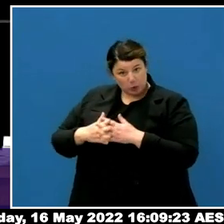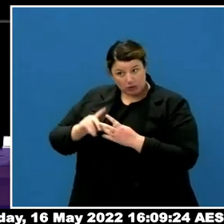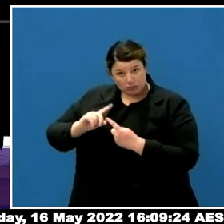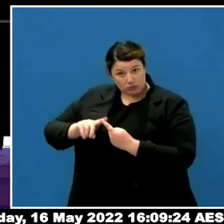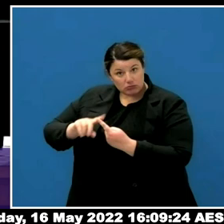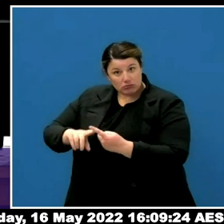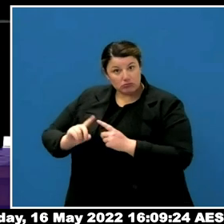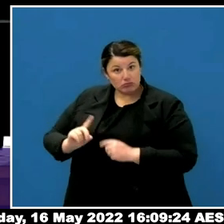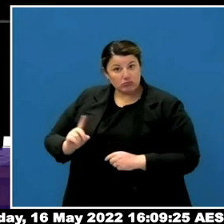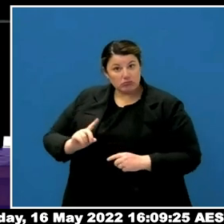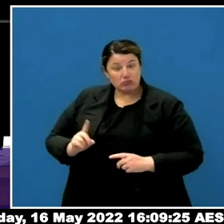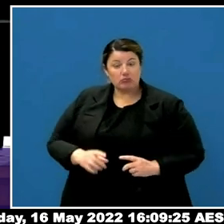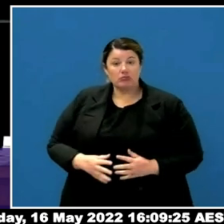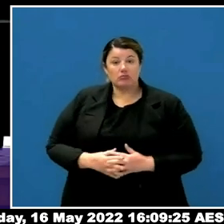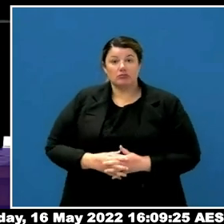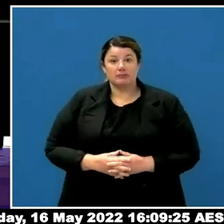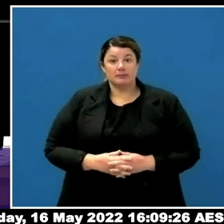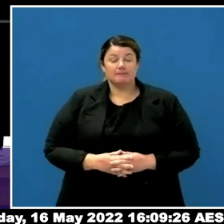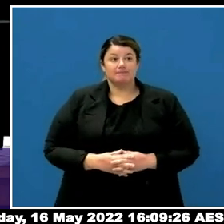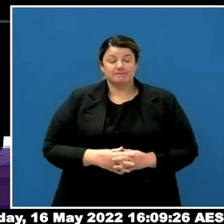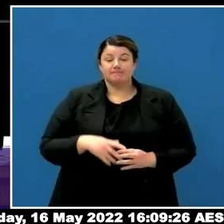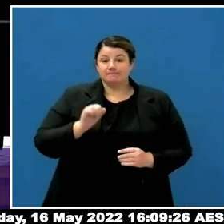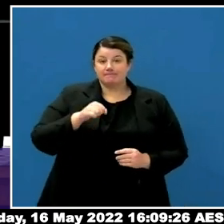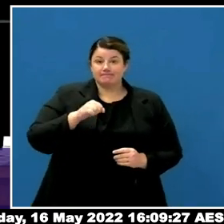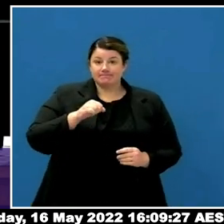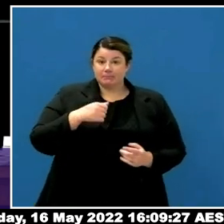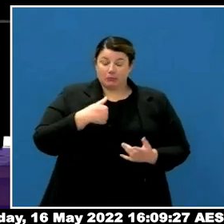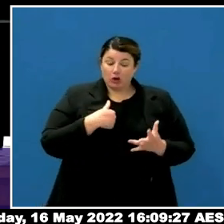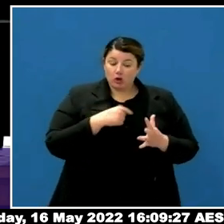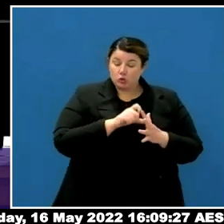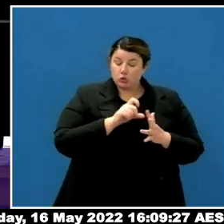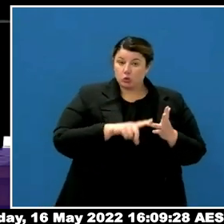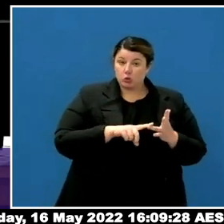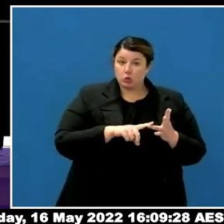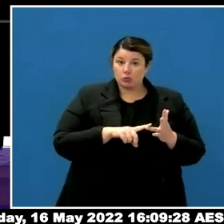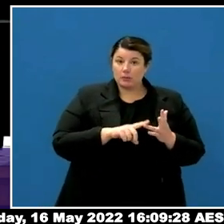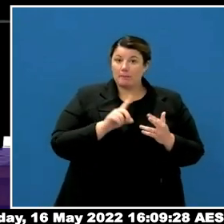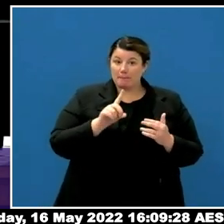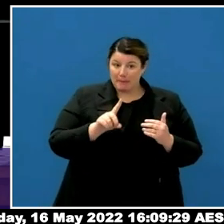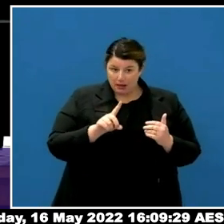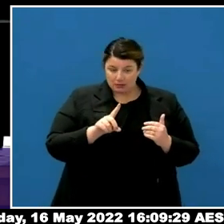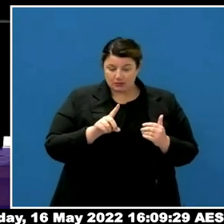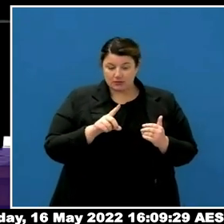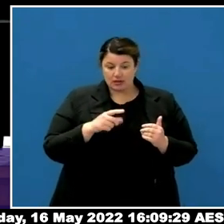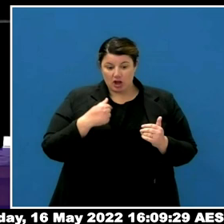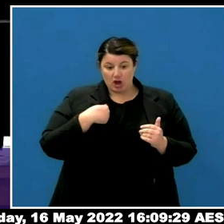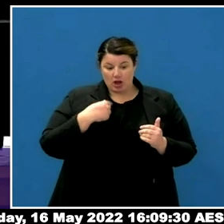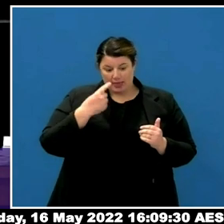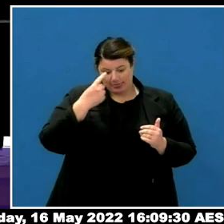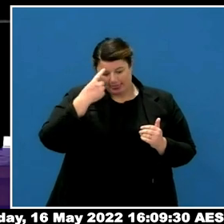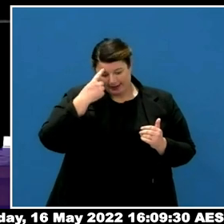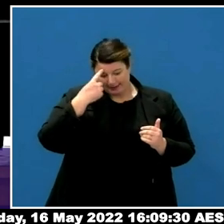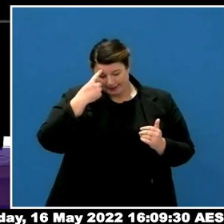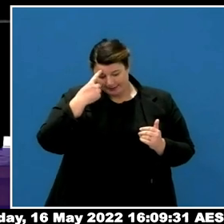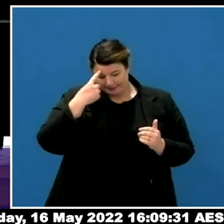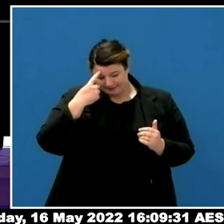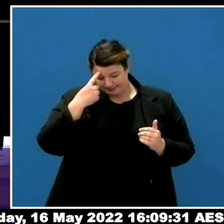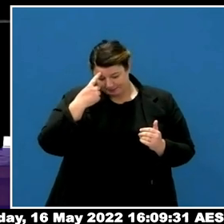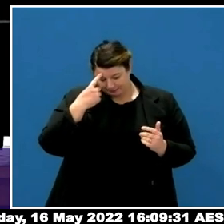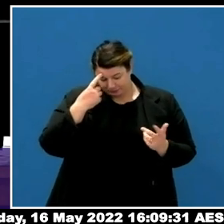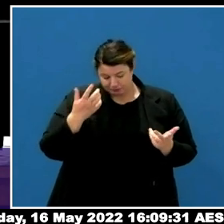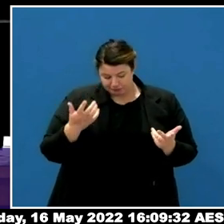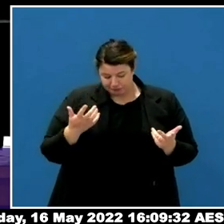I do, but I think that it doesn't suit every person with a disability.